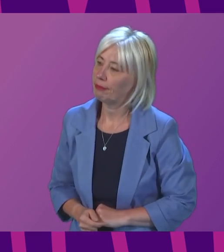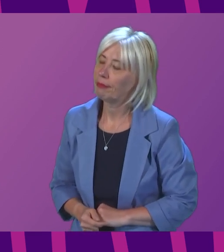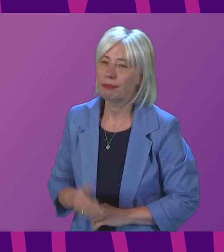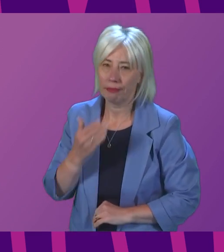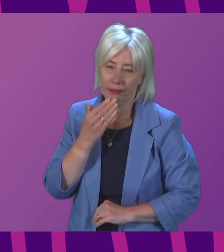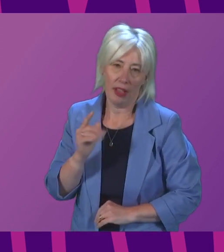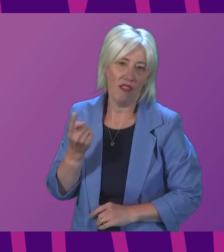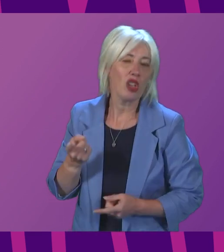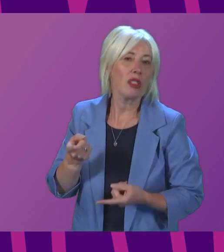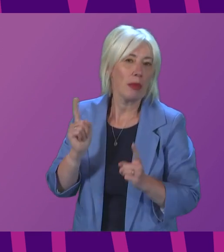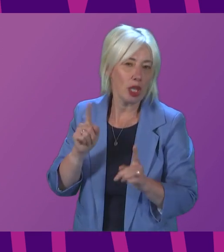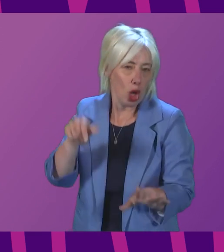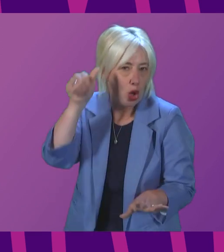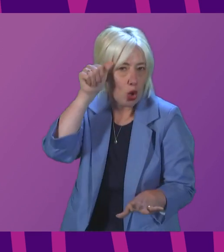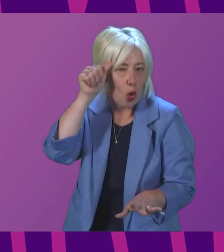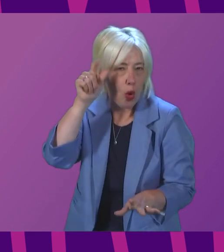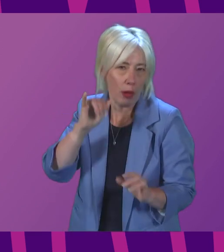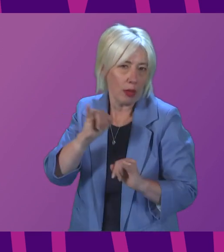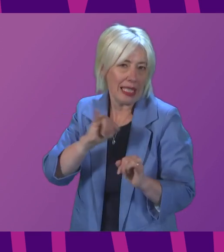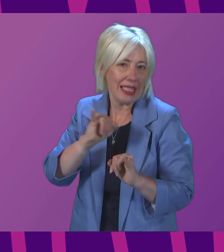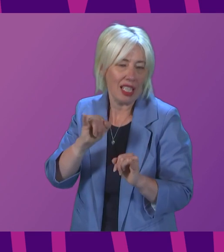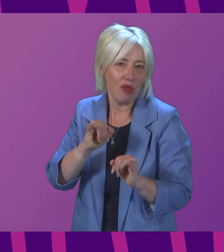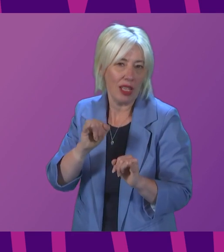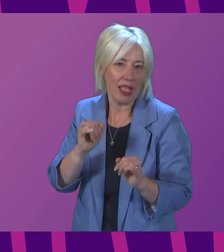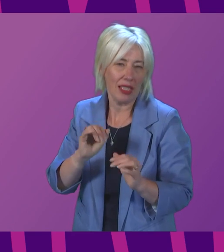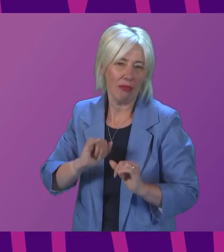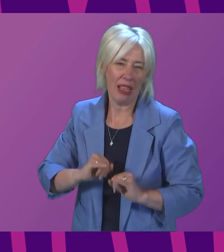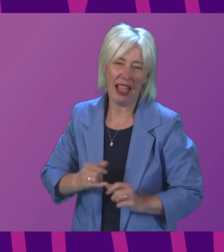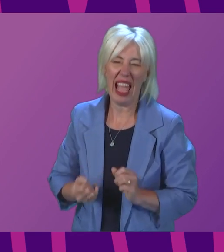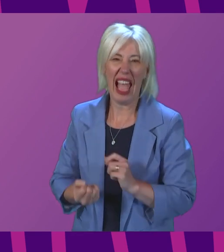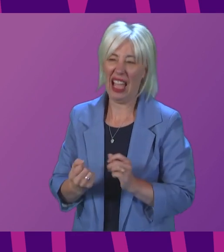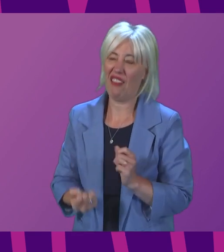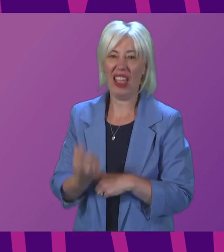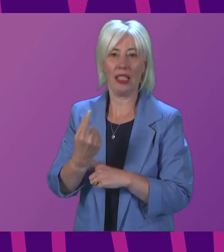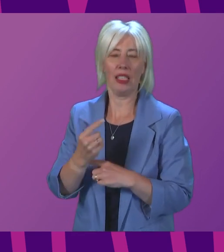The First Minister will be aware of the serious adverse events review and subsequent NHS Lothian